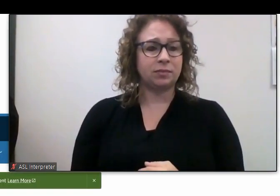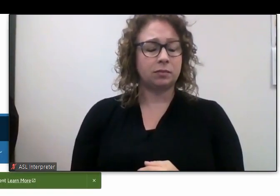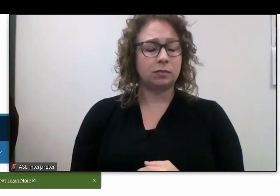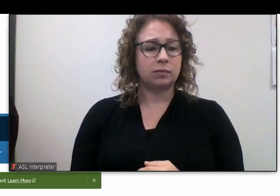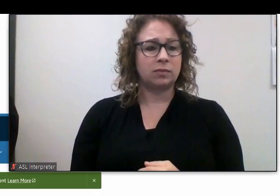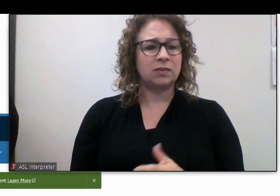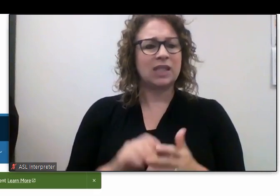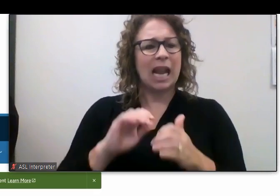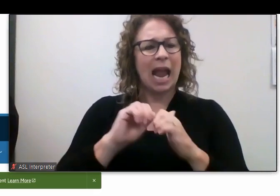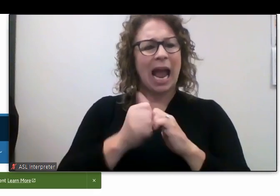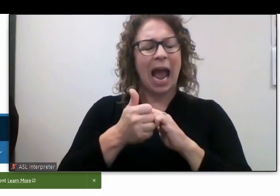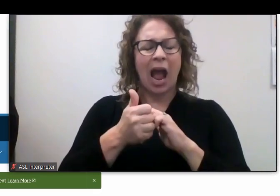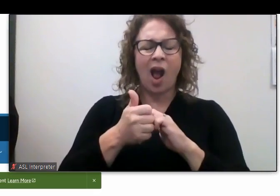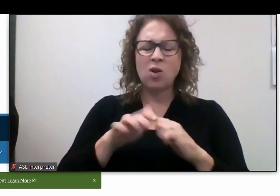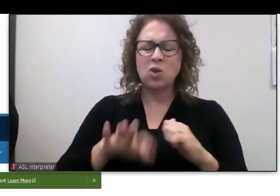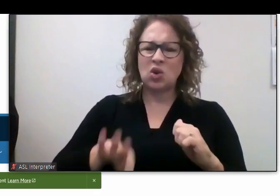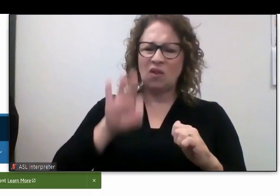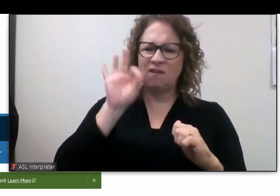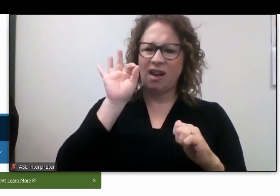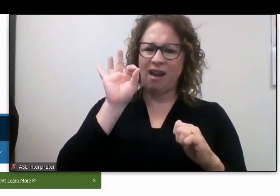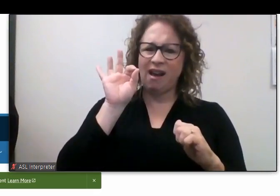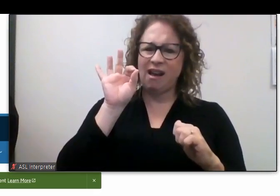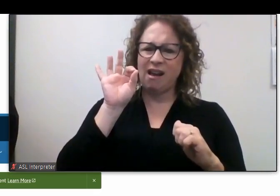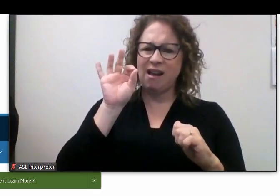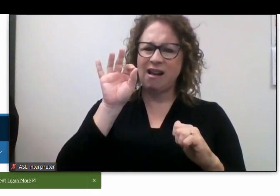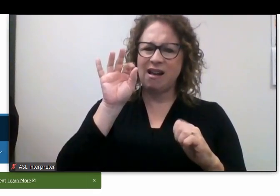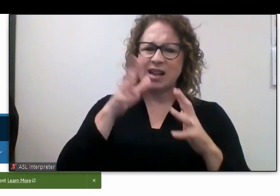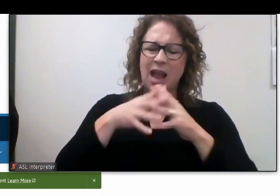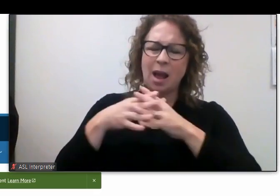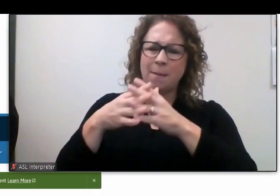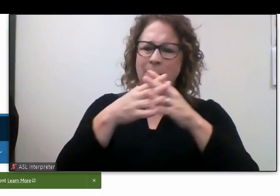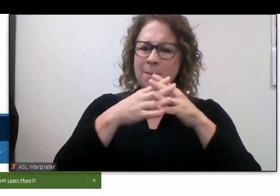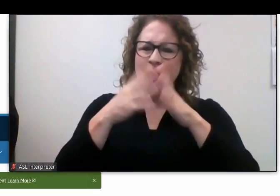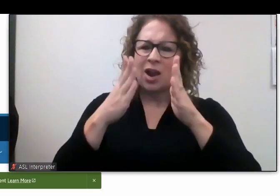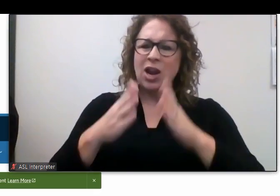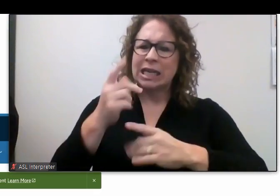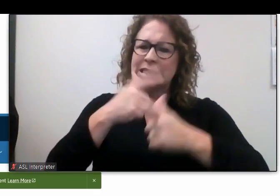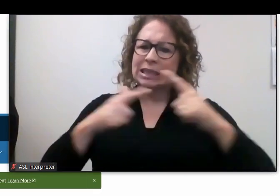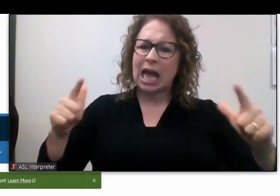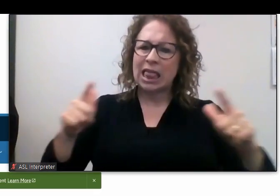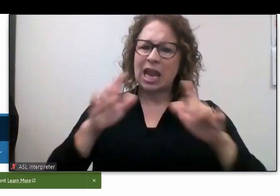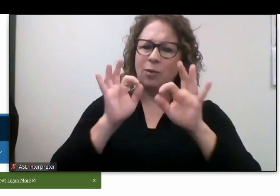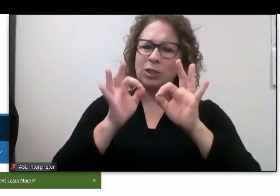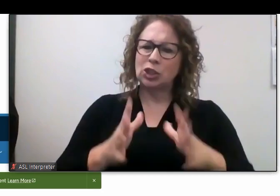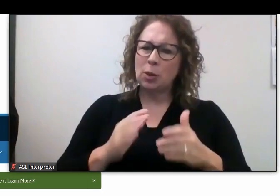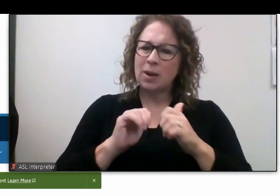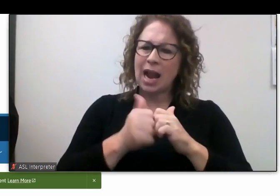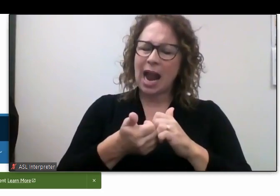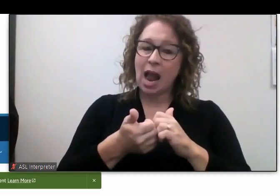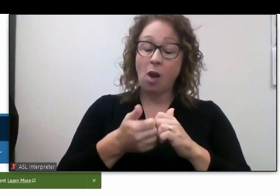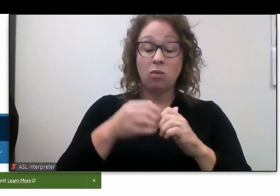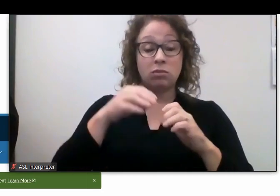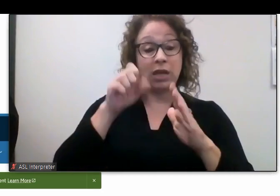How do you find an American sign language interpreter? In the state of North Carolina,